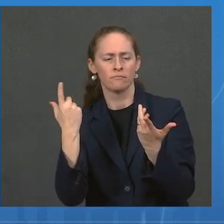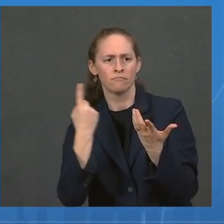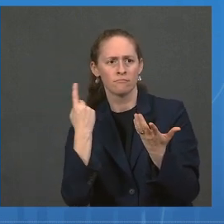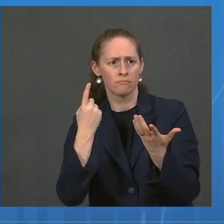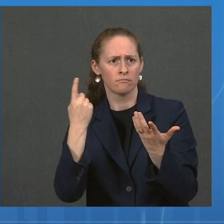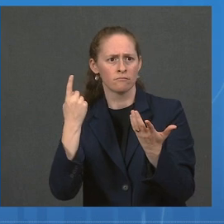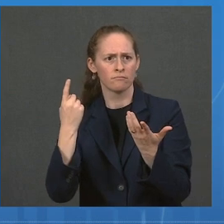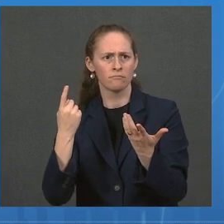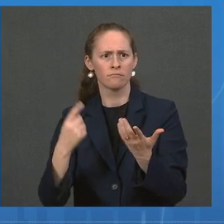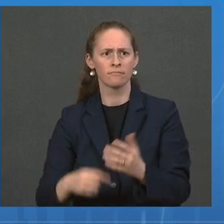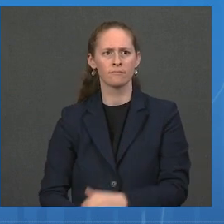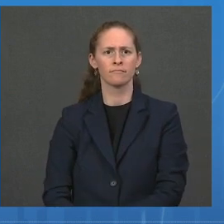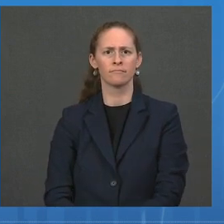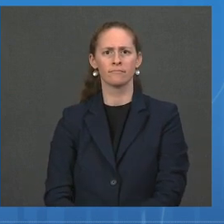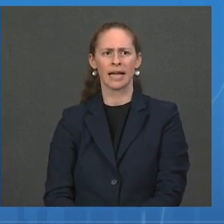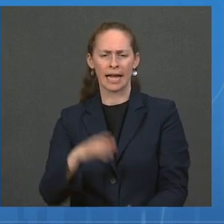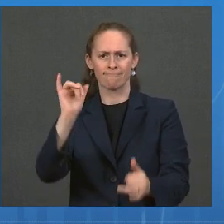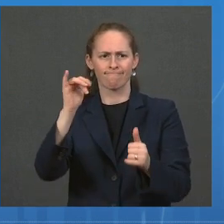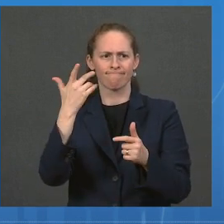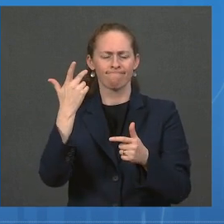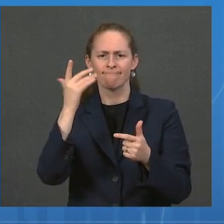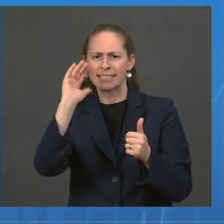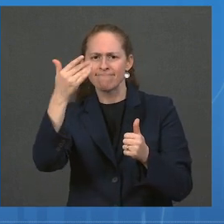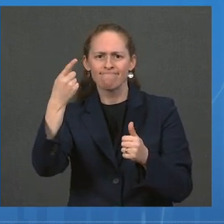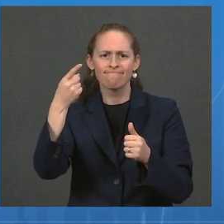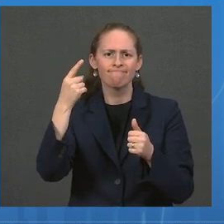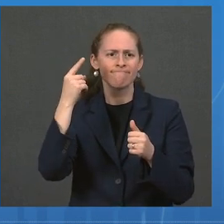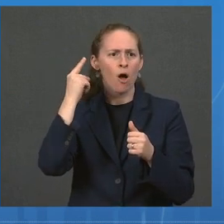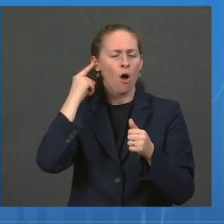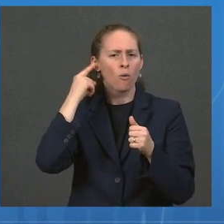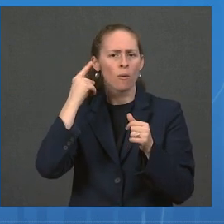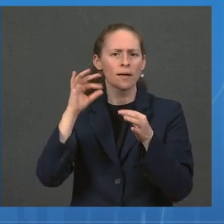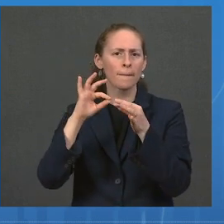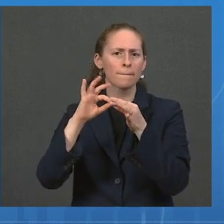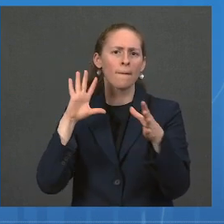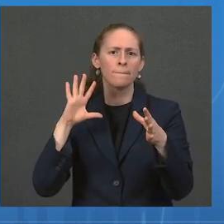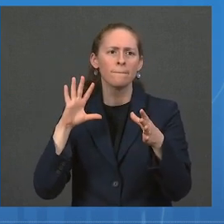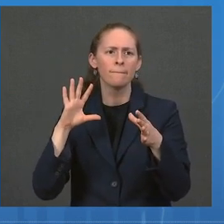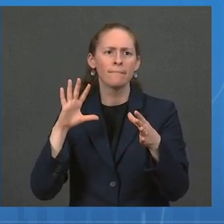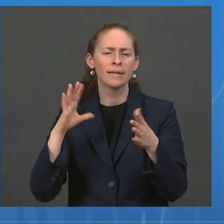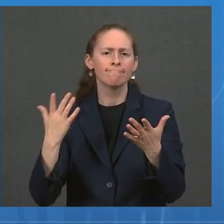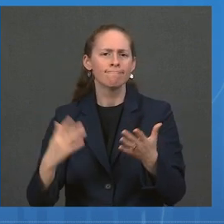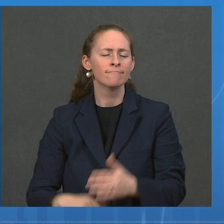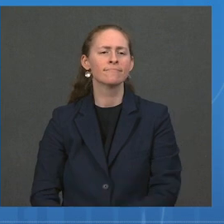Mr. Zients: Oops, I think we lost Zeke. But why don't we start with the number of kids.